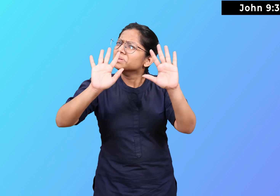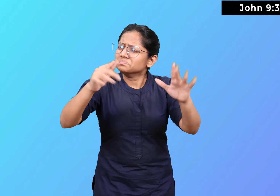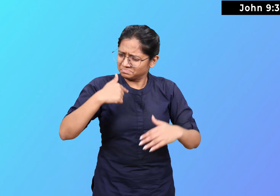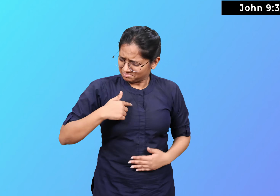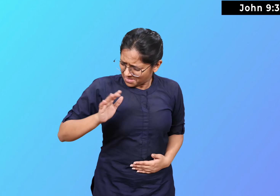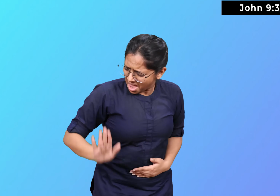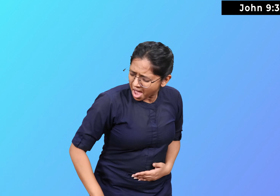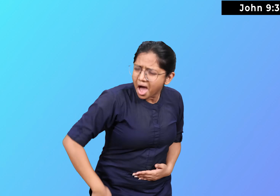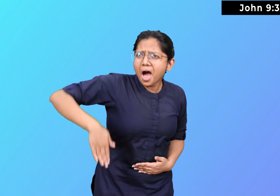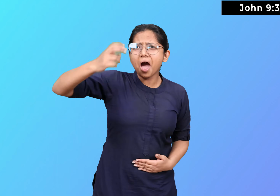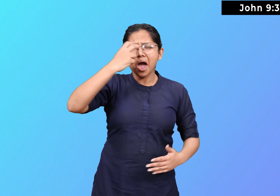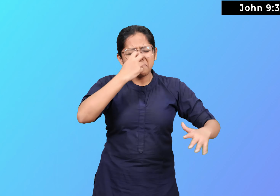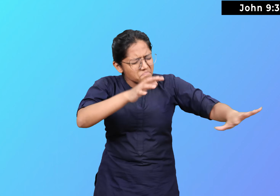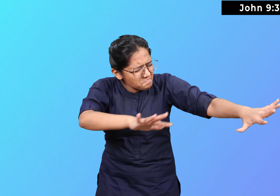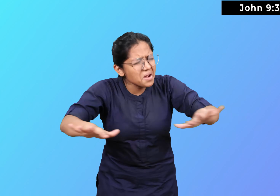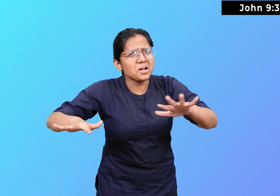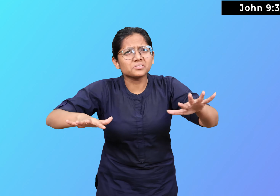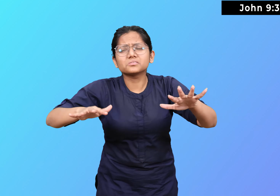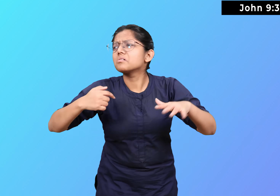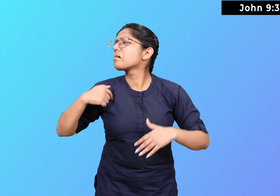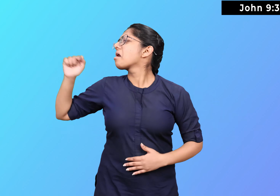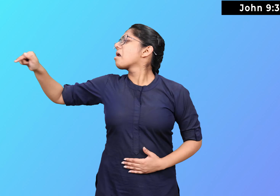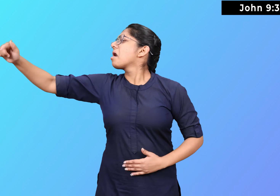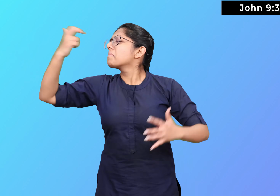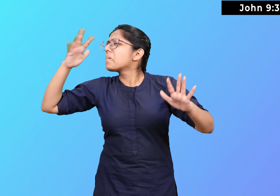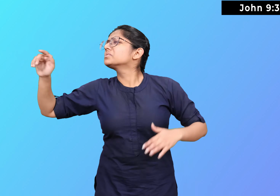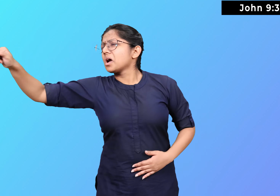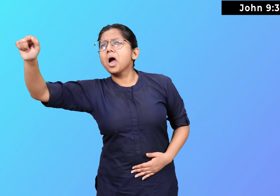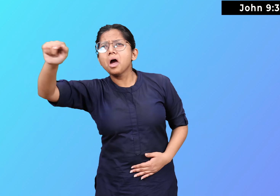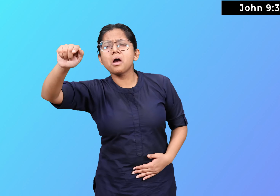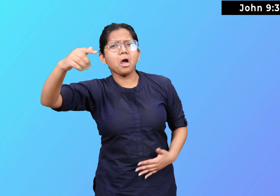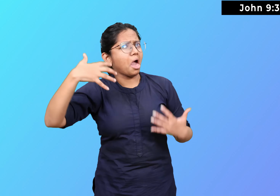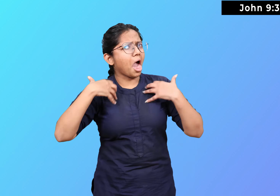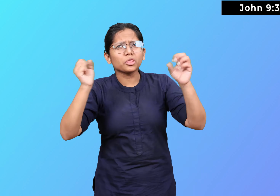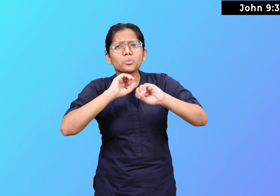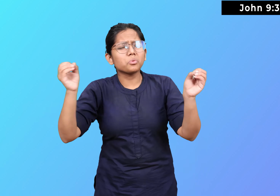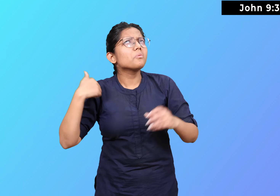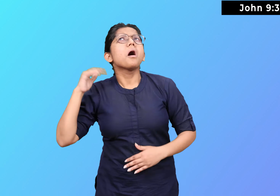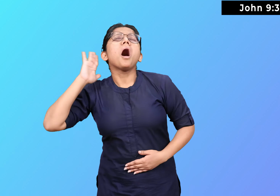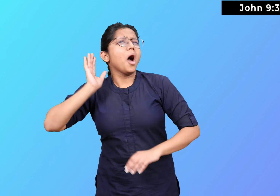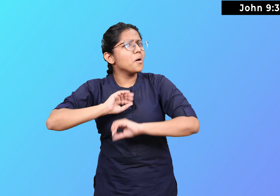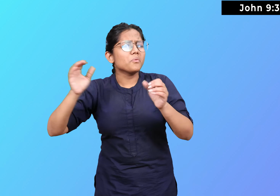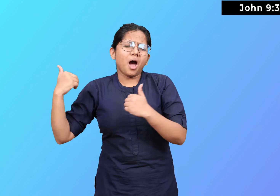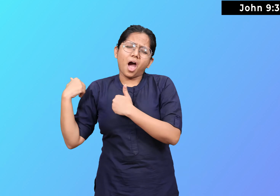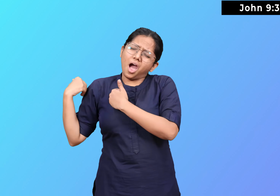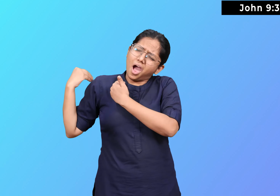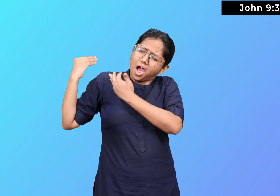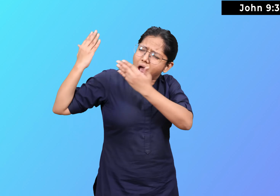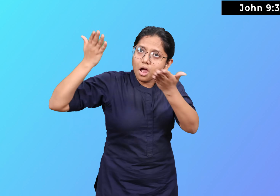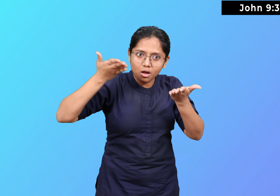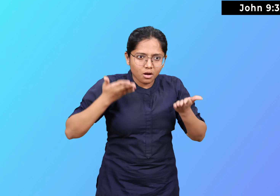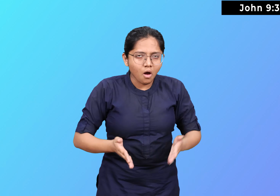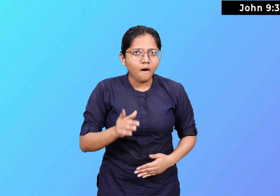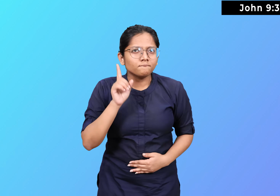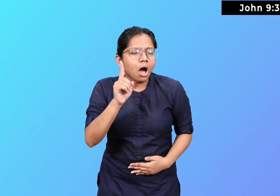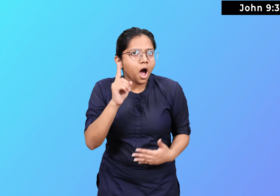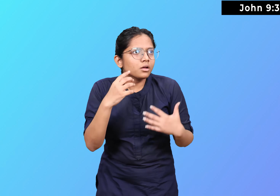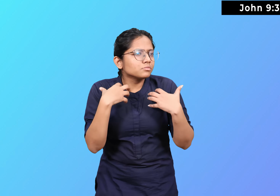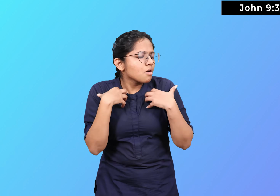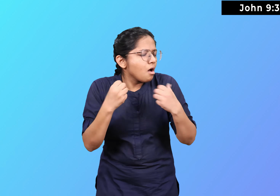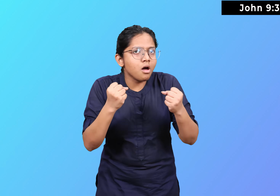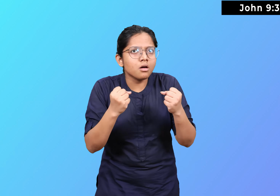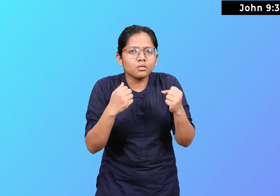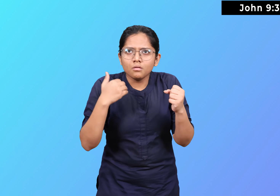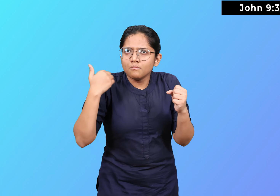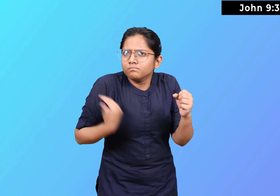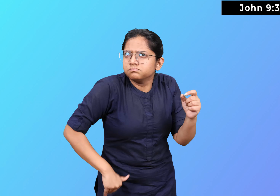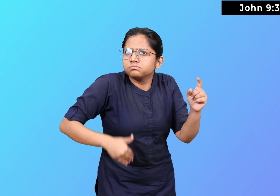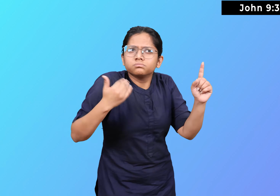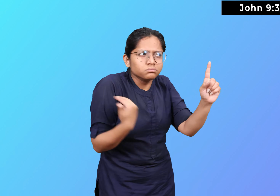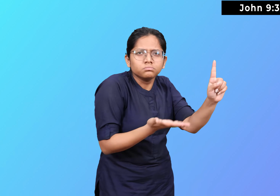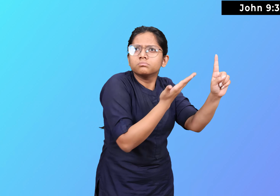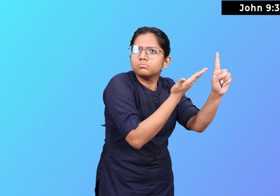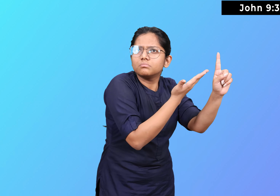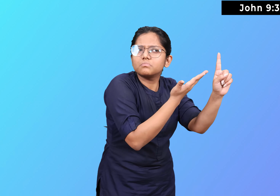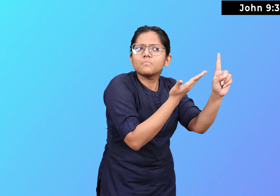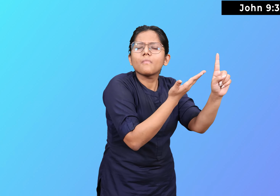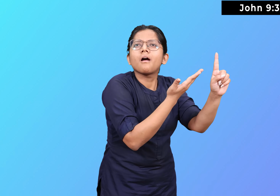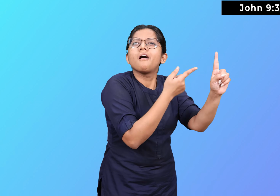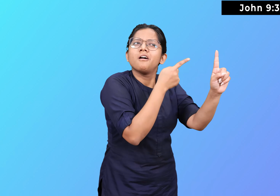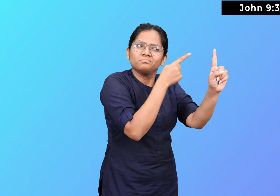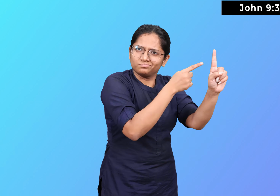This is the first time we have ever heard of anyone healing the eyes of someone born blind.